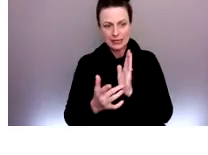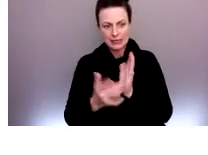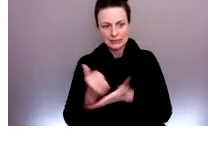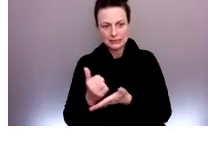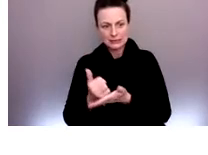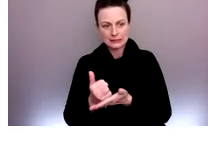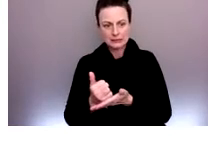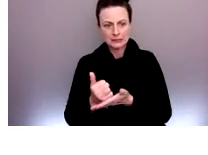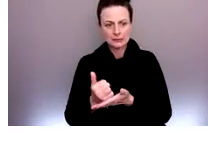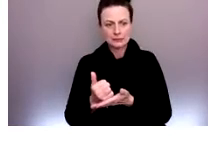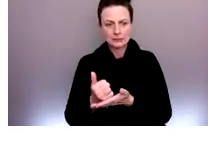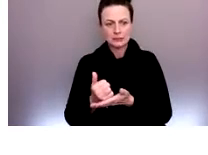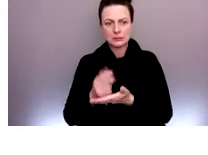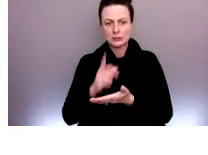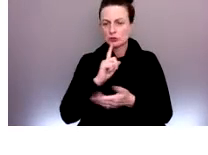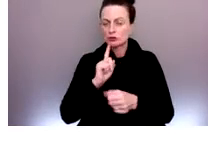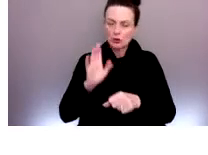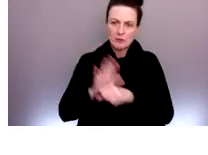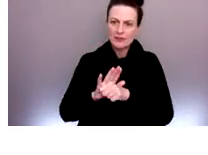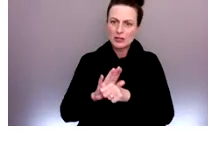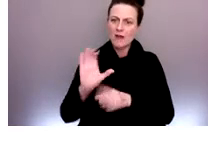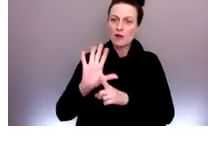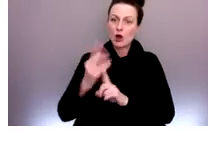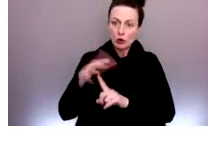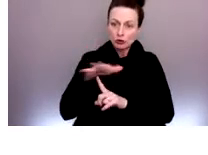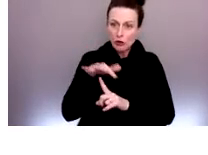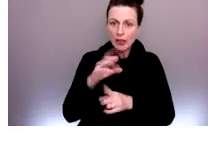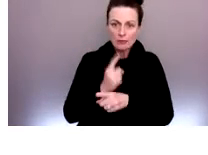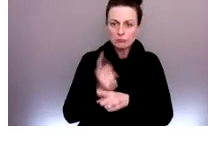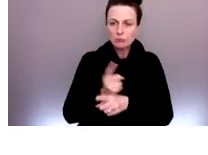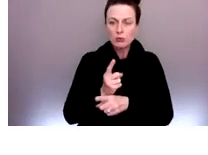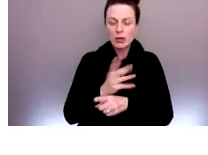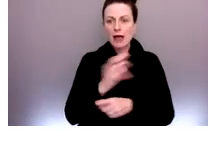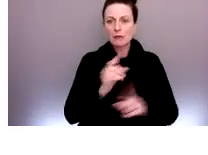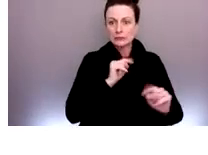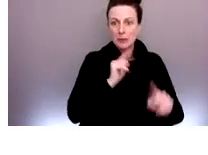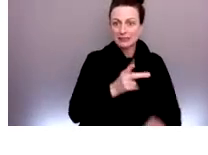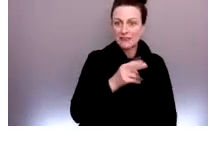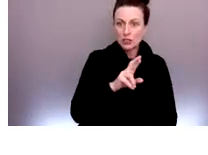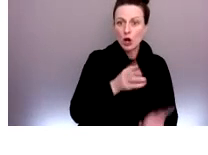the provision of culturally appropriate and responses of our services to all eligible